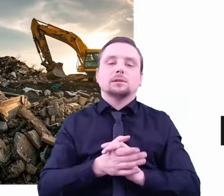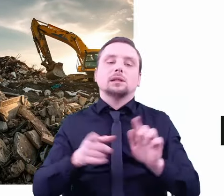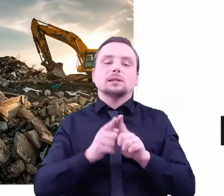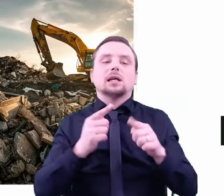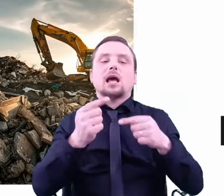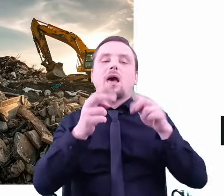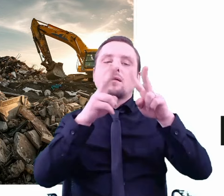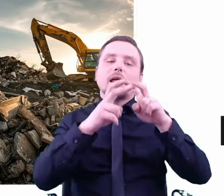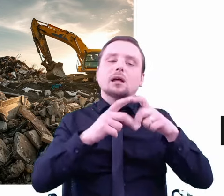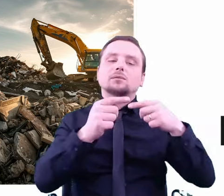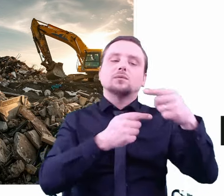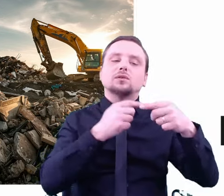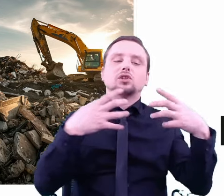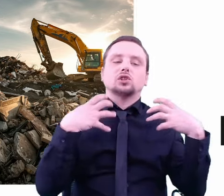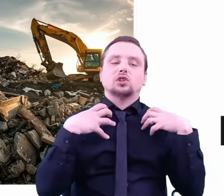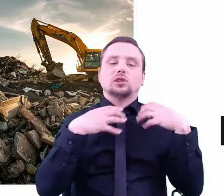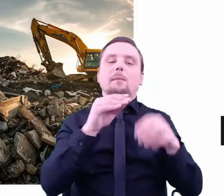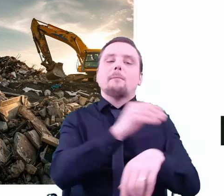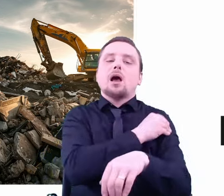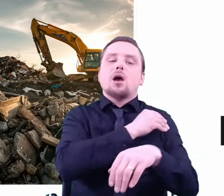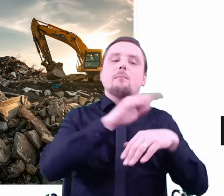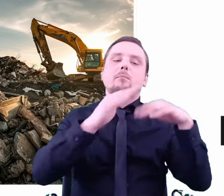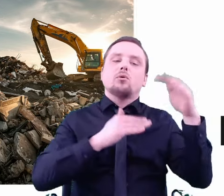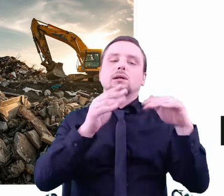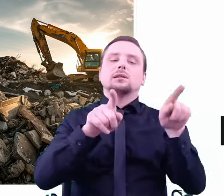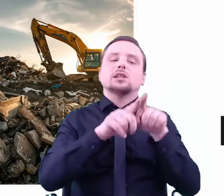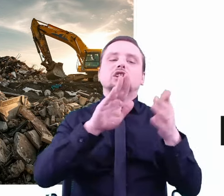and their carbon footprint.